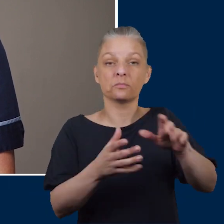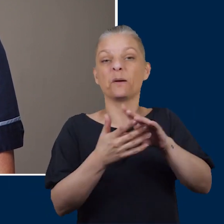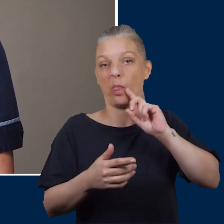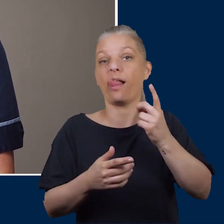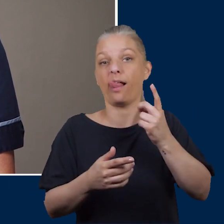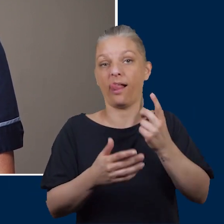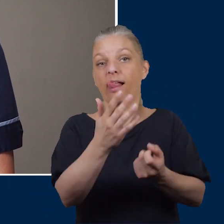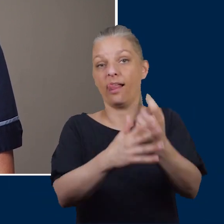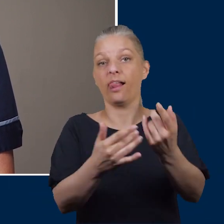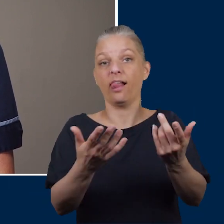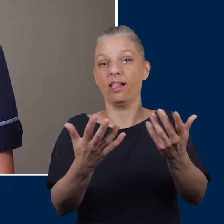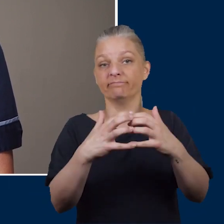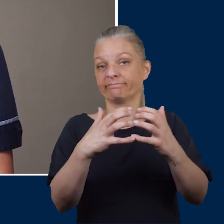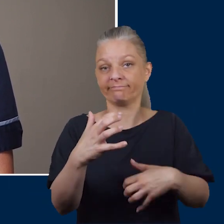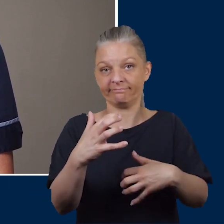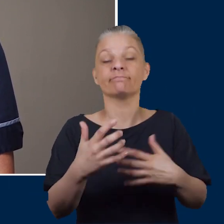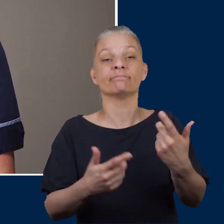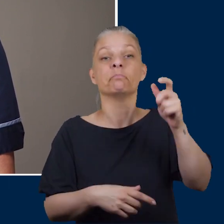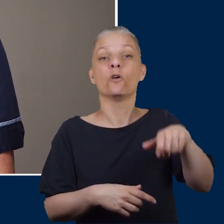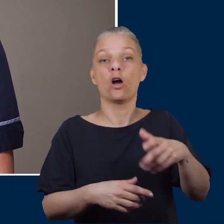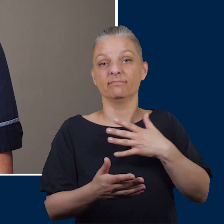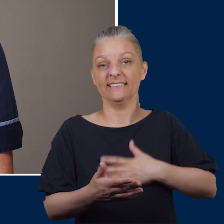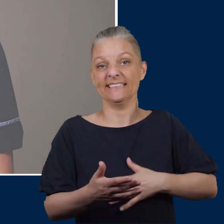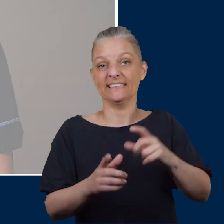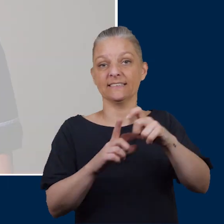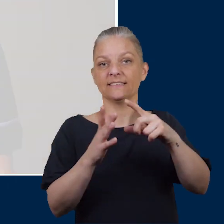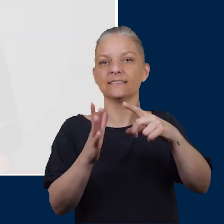take a urine sample to the surgery when you're asked to attend for your diabetes check-up.